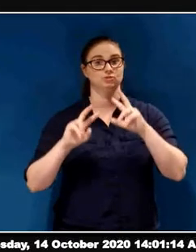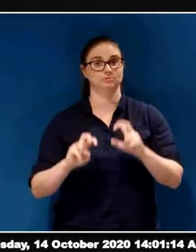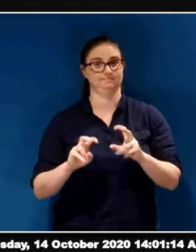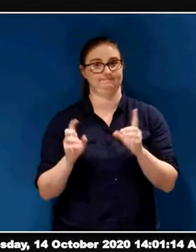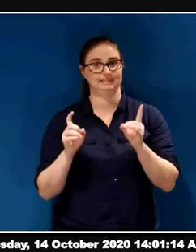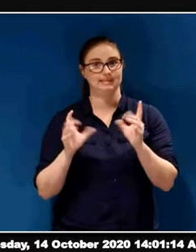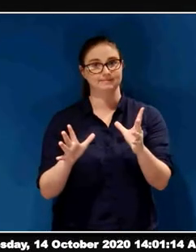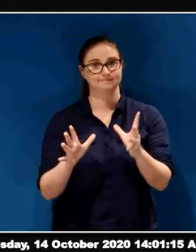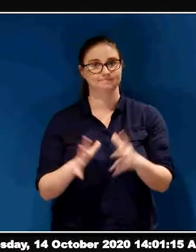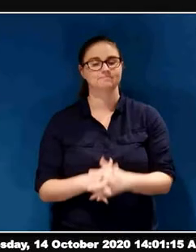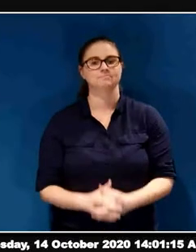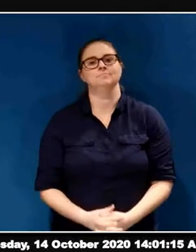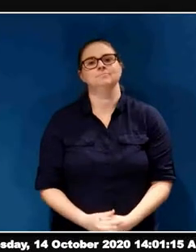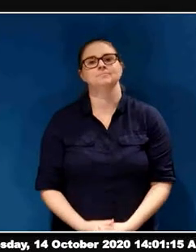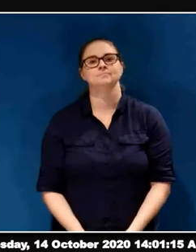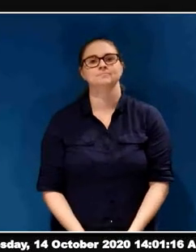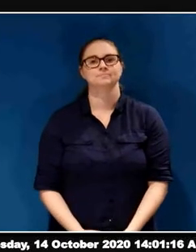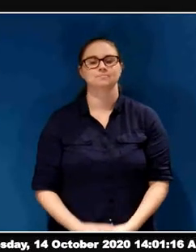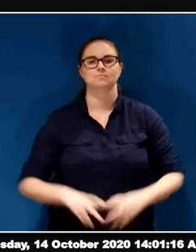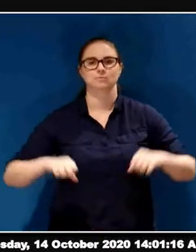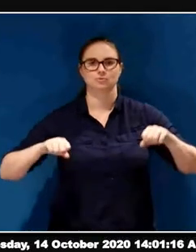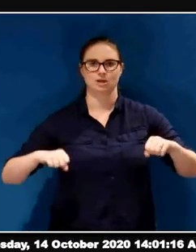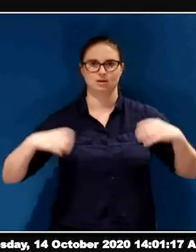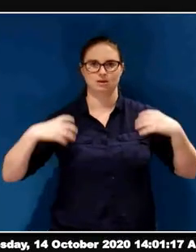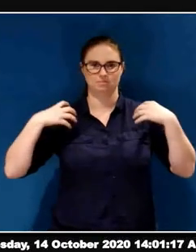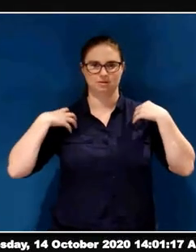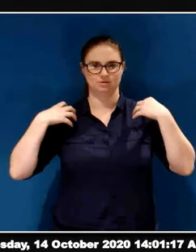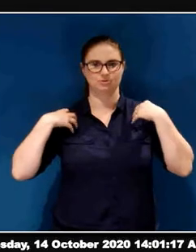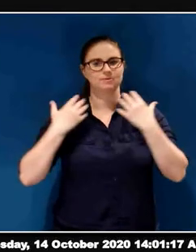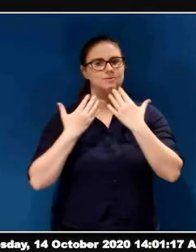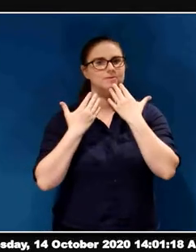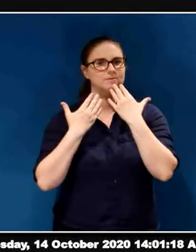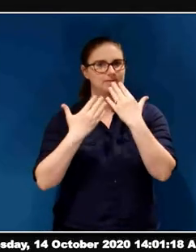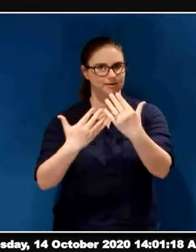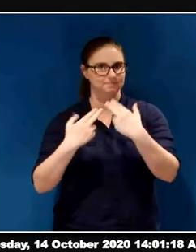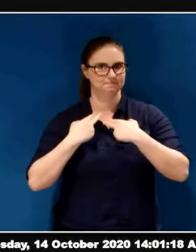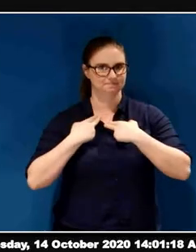Dr de BRUIN, Dr Mellifont will keep asking you some questions.